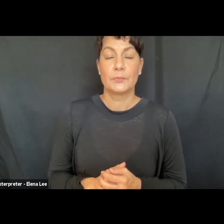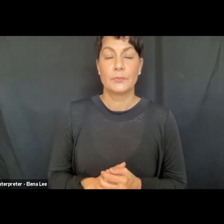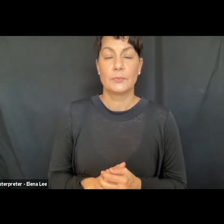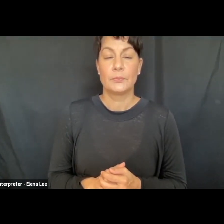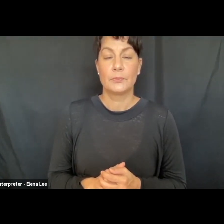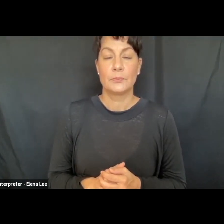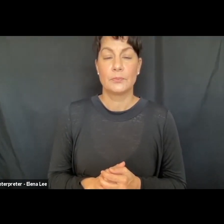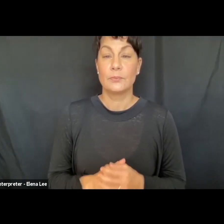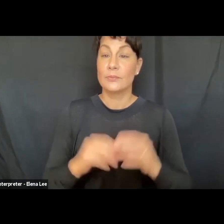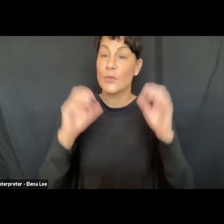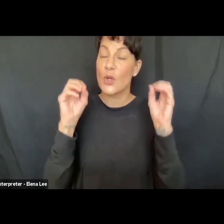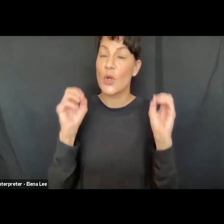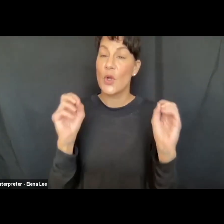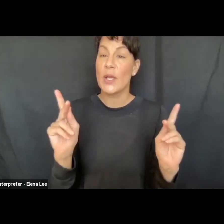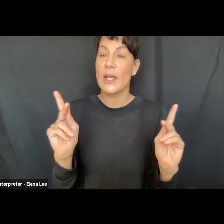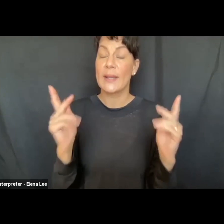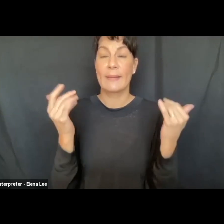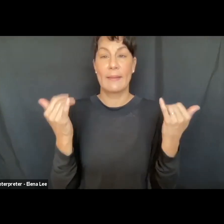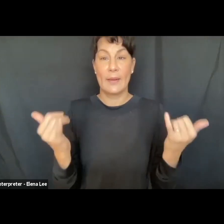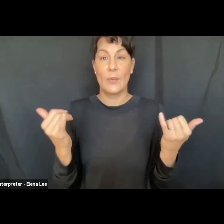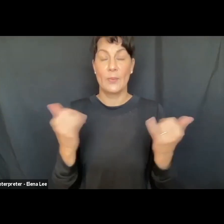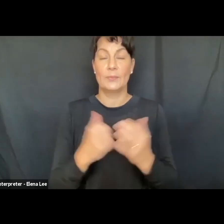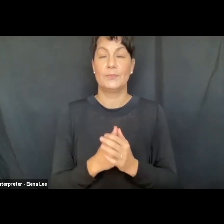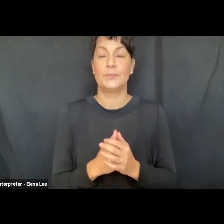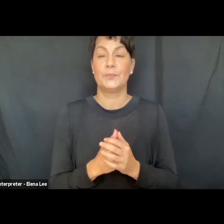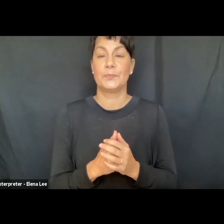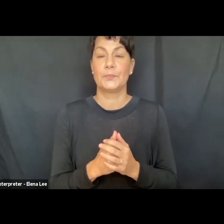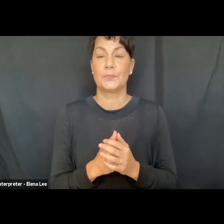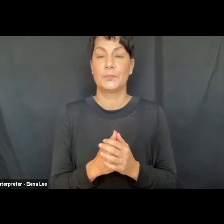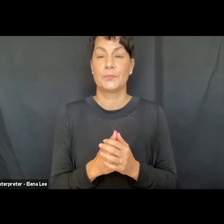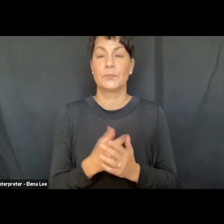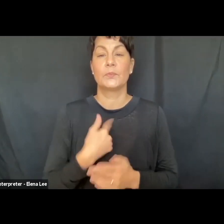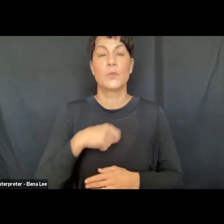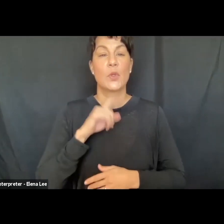Okay, so, now we're gonna bring up the panelists.